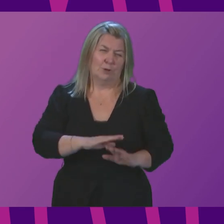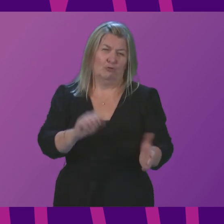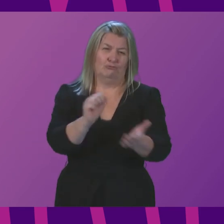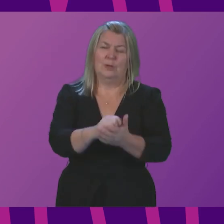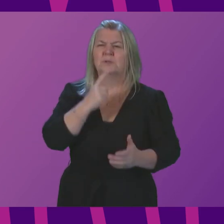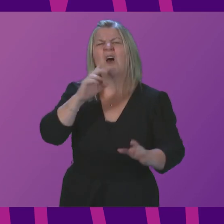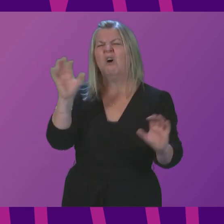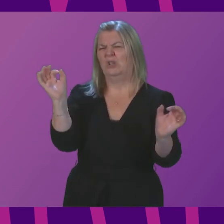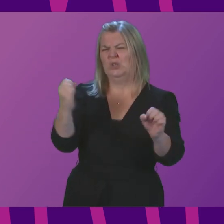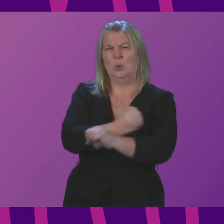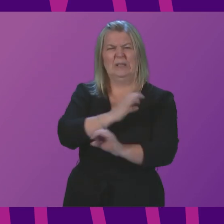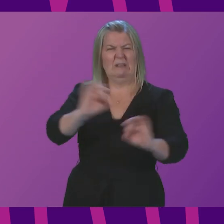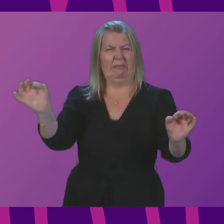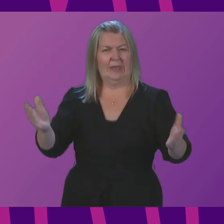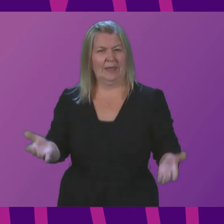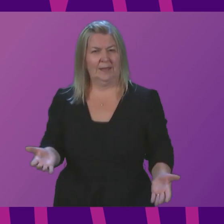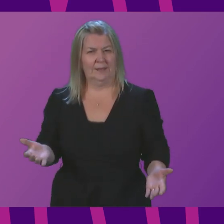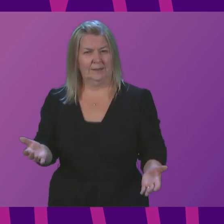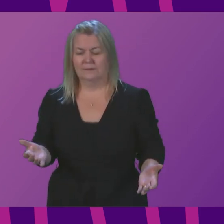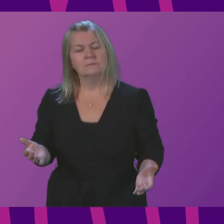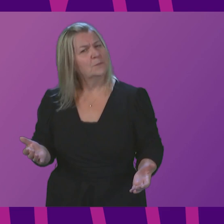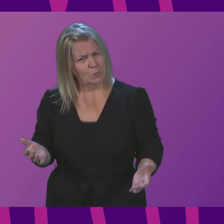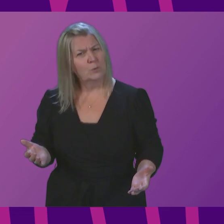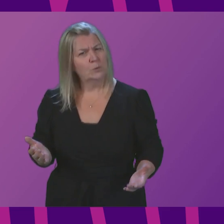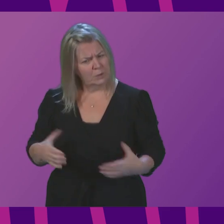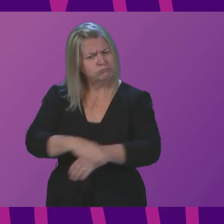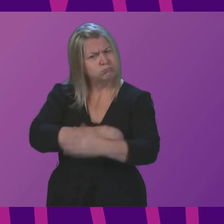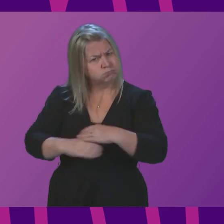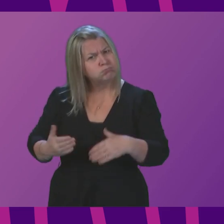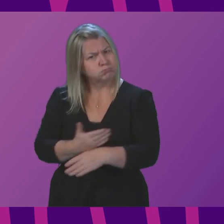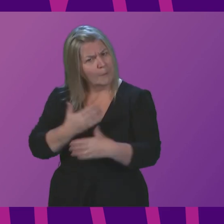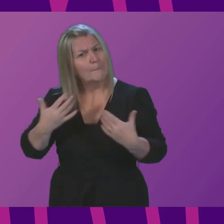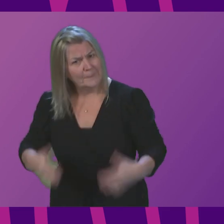we await the findings. NHS Greater Glasgow and Clyde is right now at the highest level